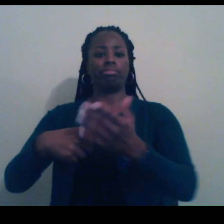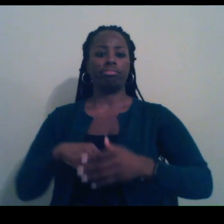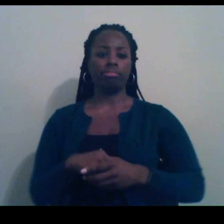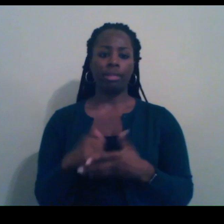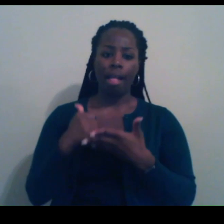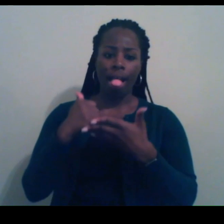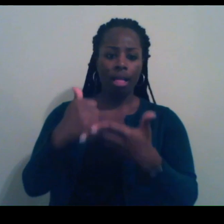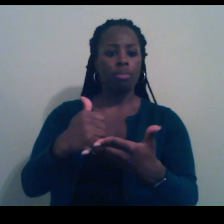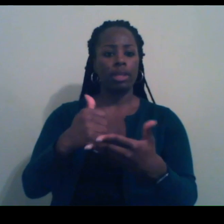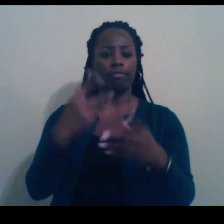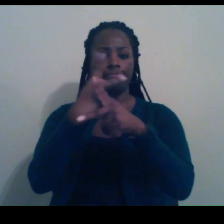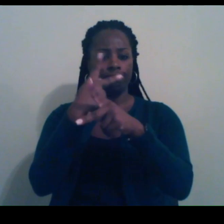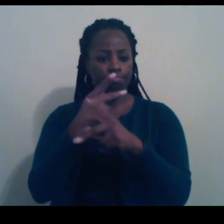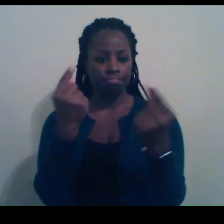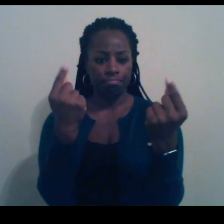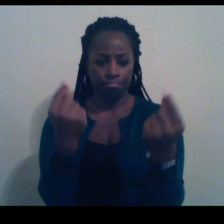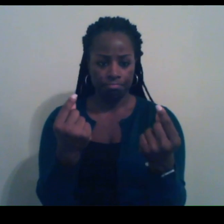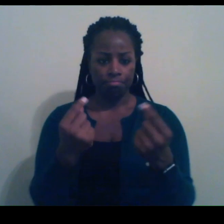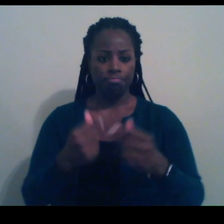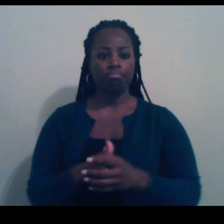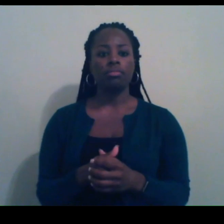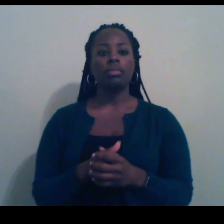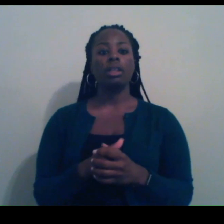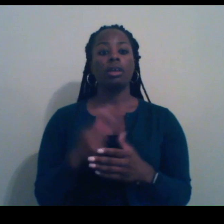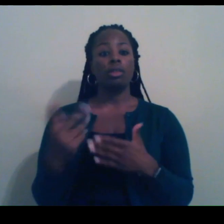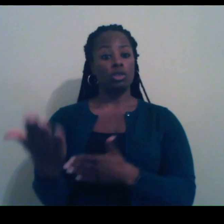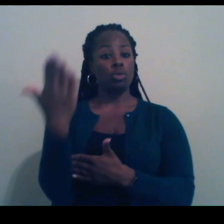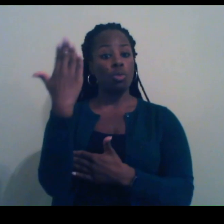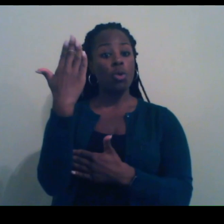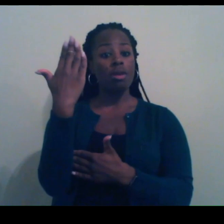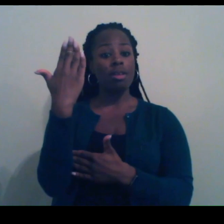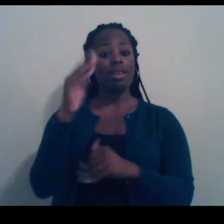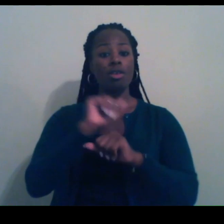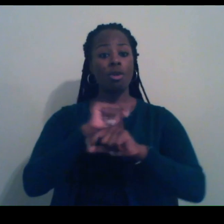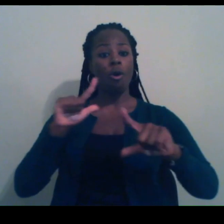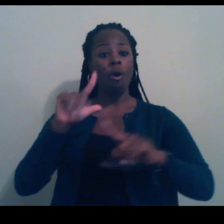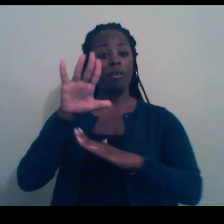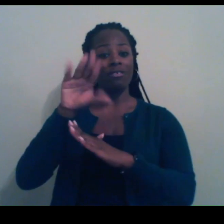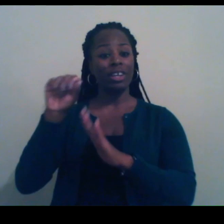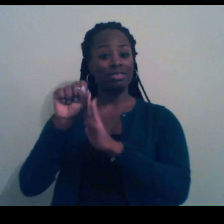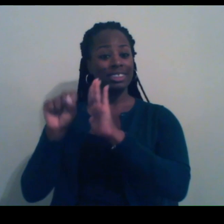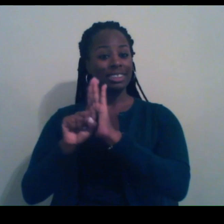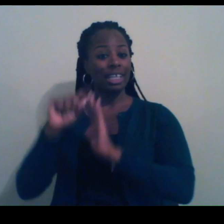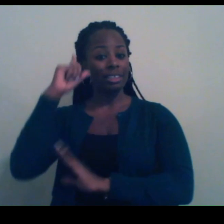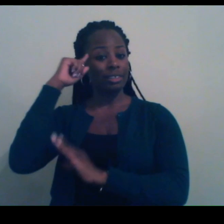we had a good meeting this morning with governor's from fifty states and three territories